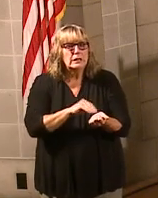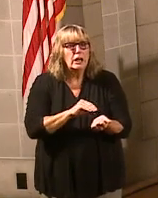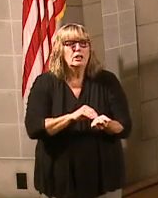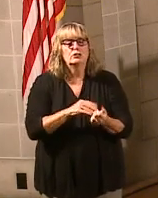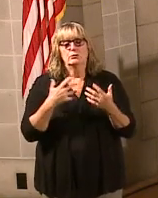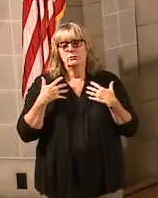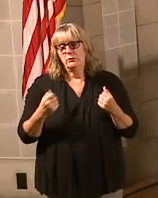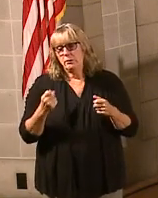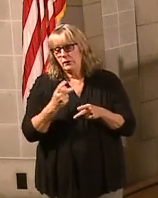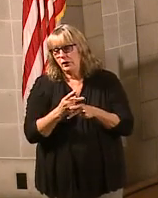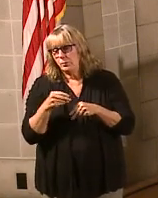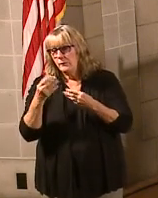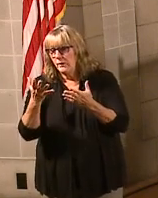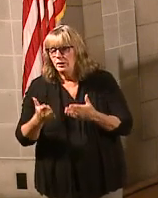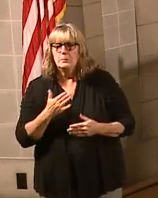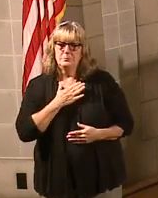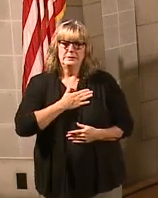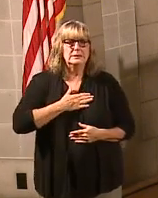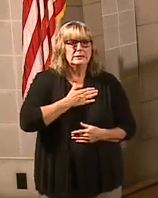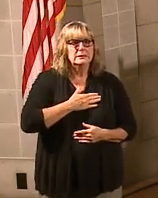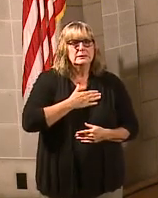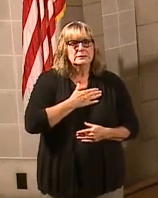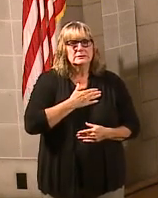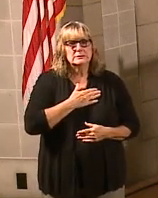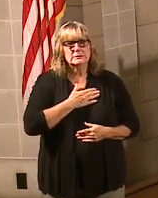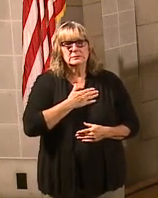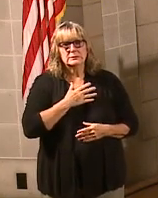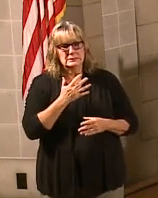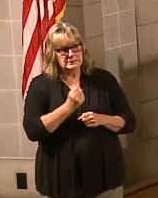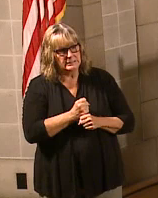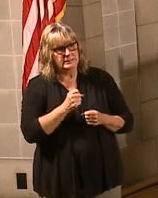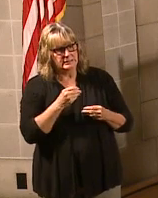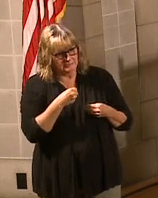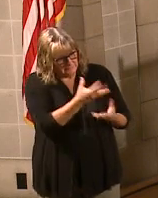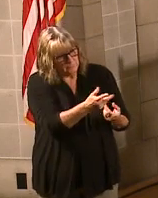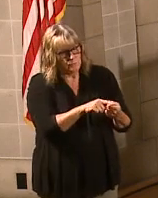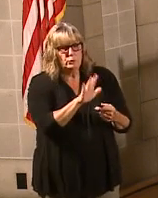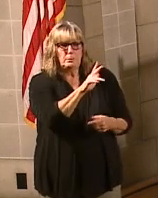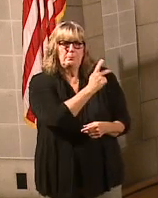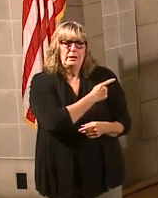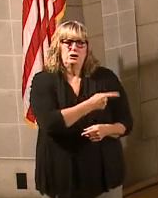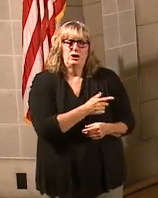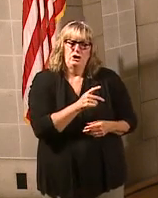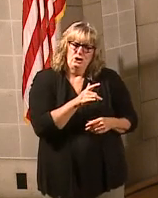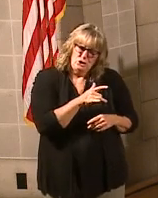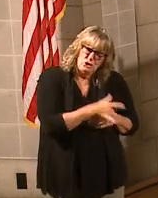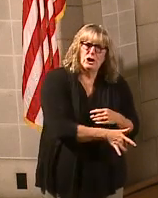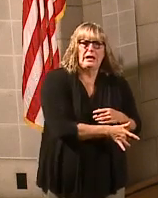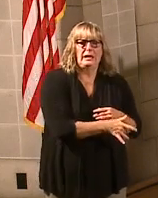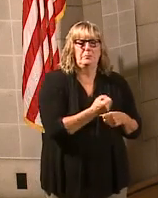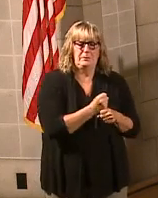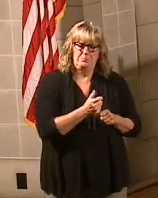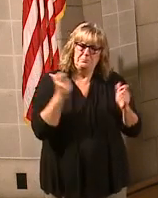EFFECTIVE TREATMENT. THAT'S WHY WE WANT TO STRESS TO